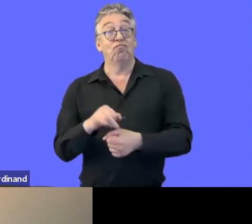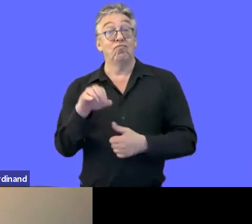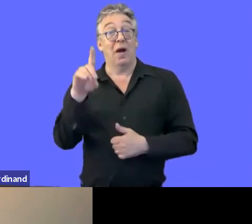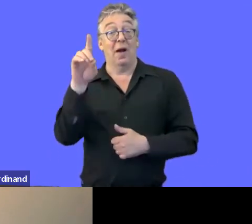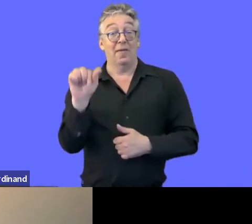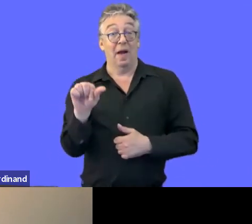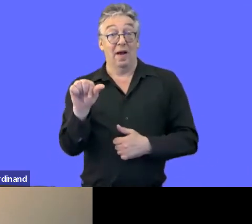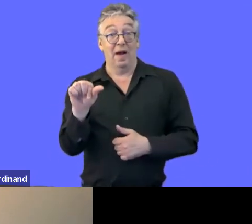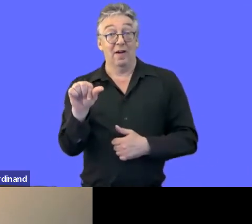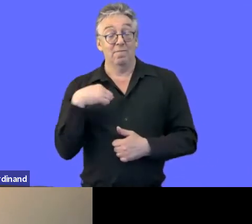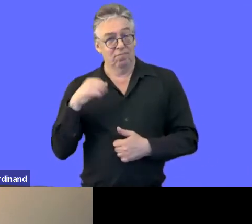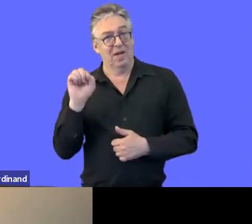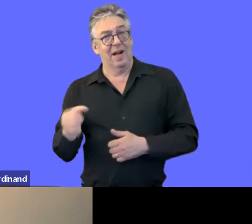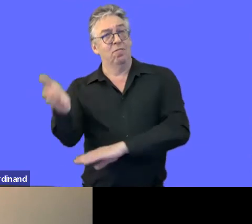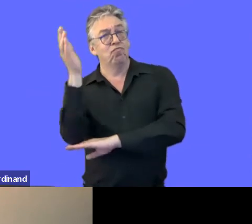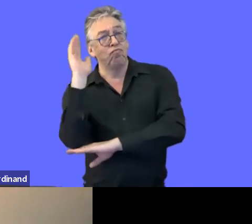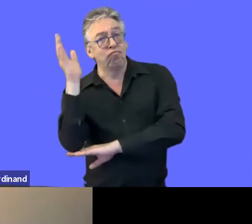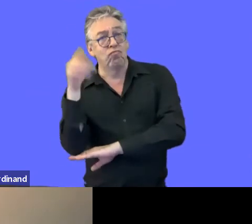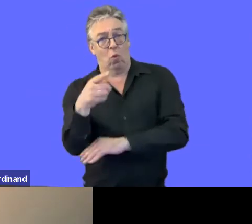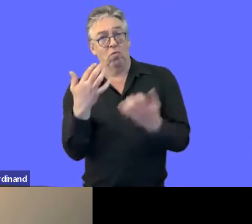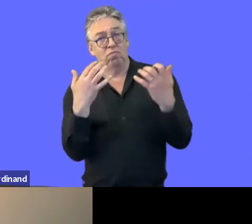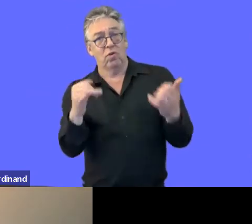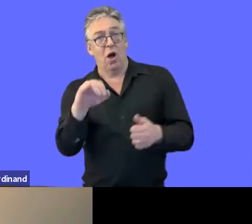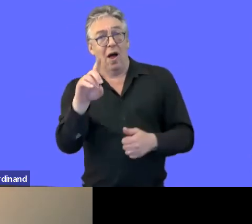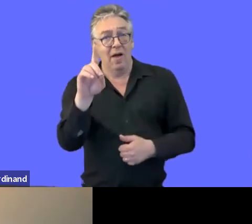and the EDF putting together this event.